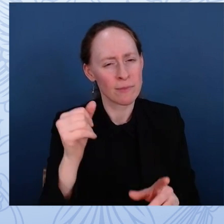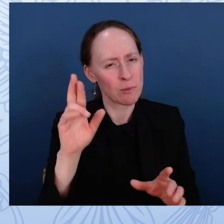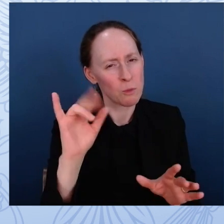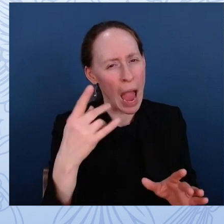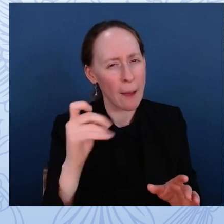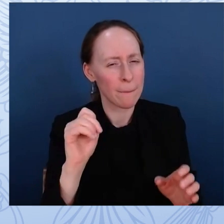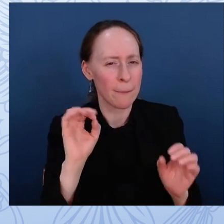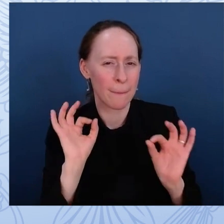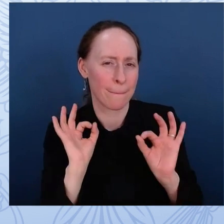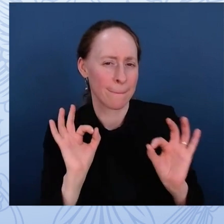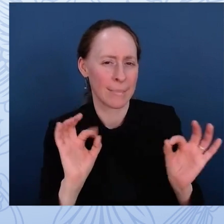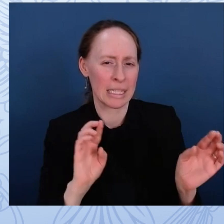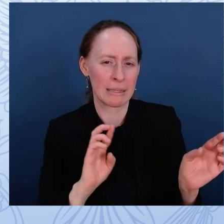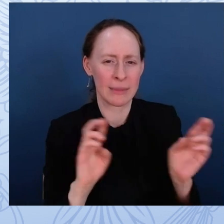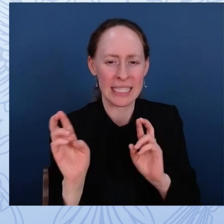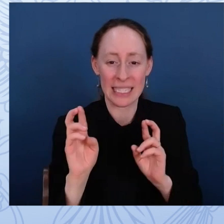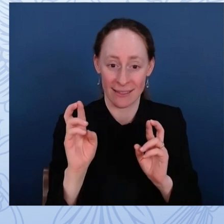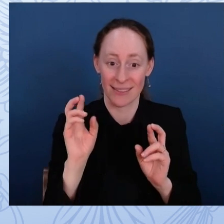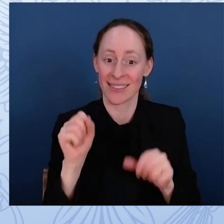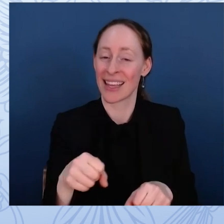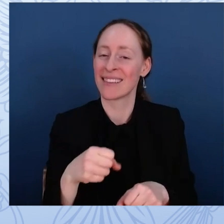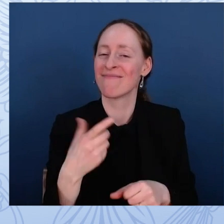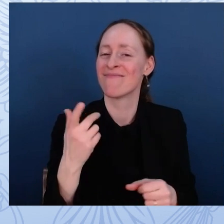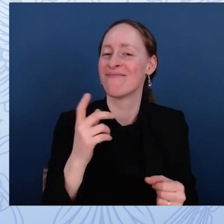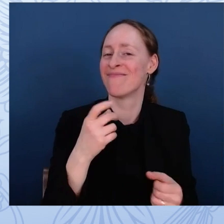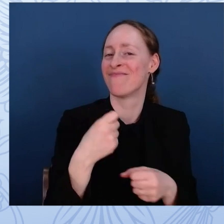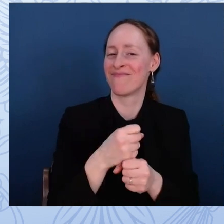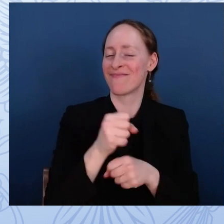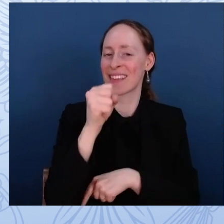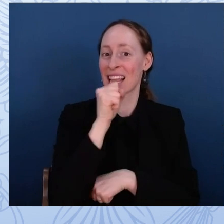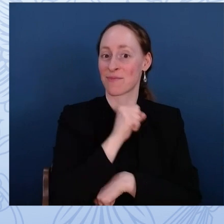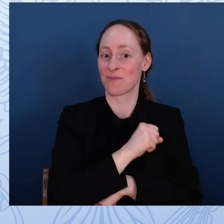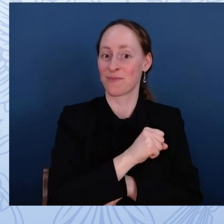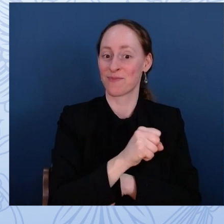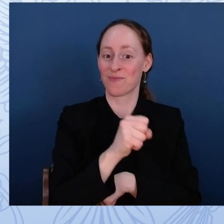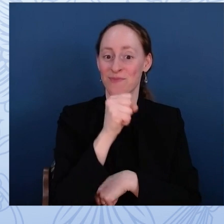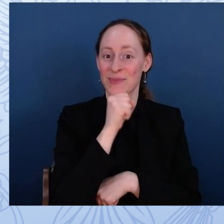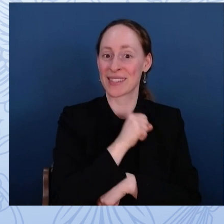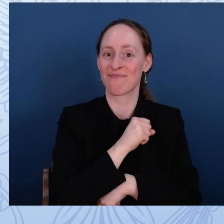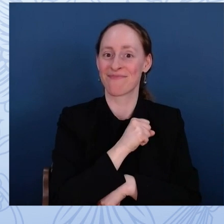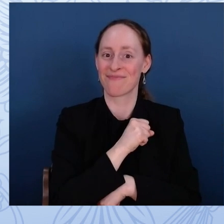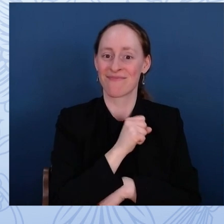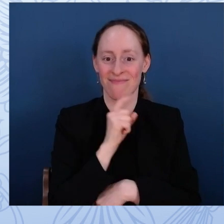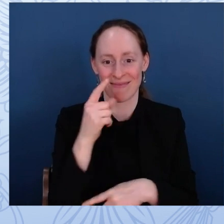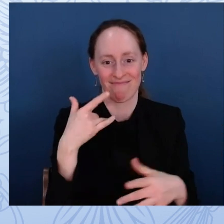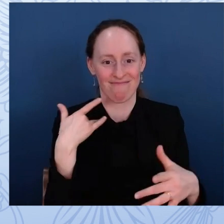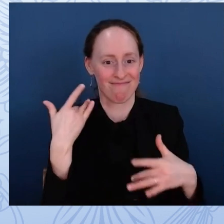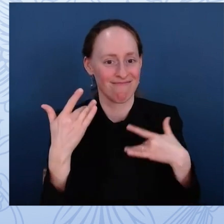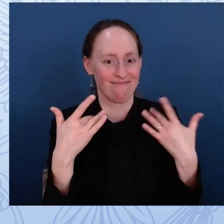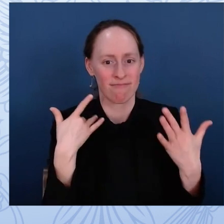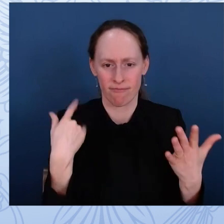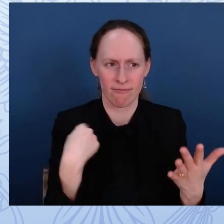and then, yes. So basically, you know, wherever we can source it from the United States.